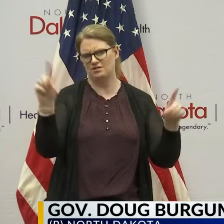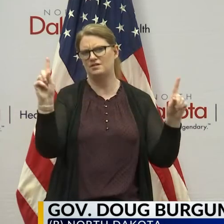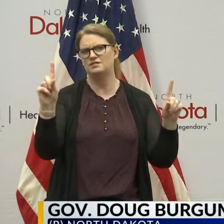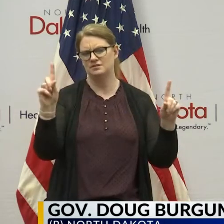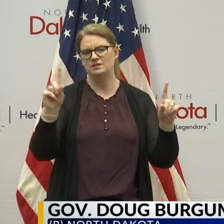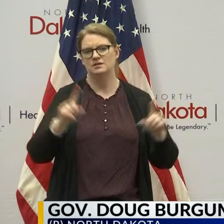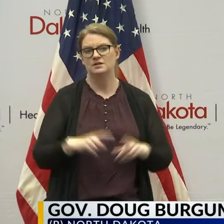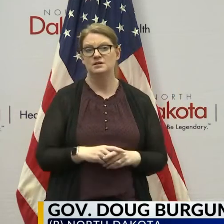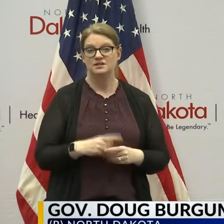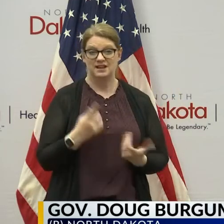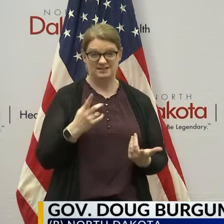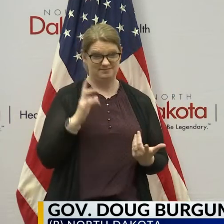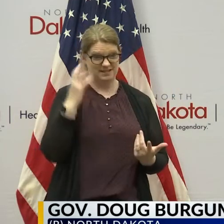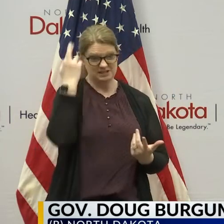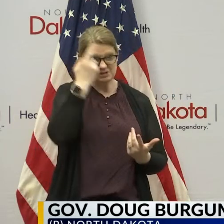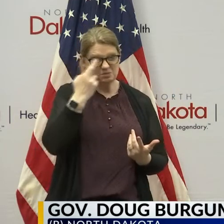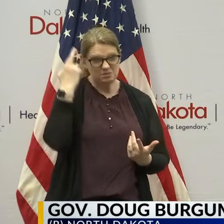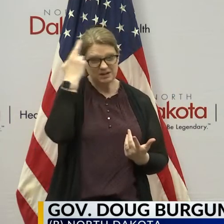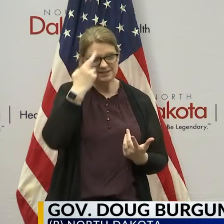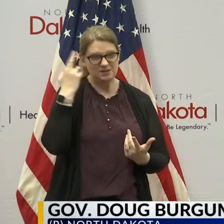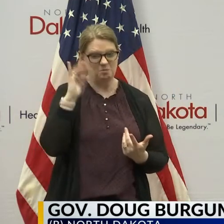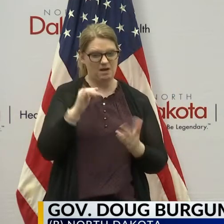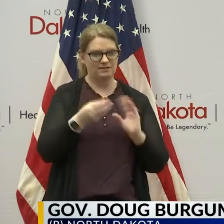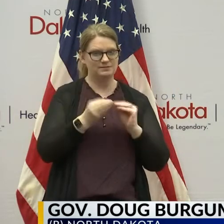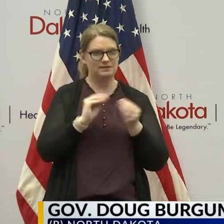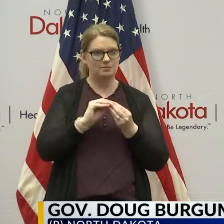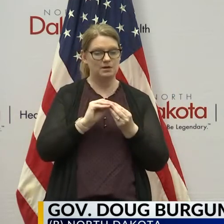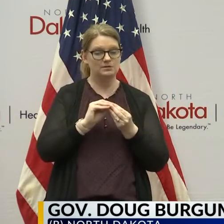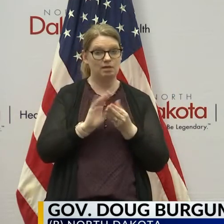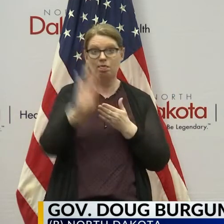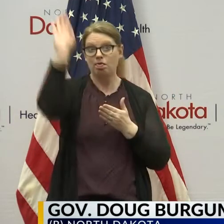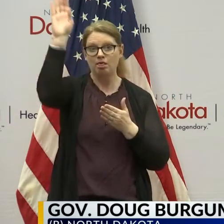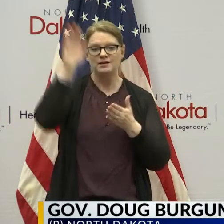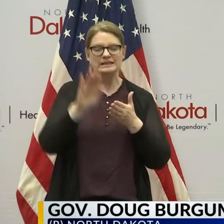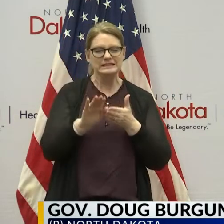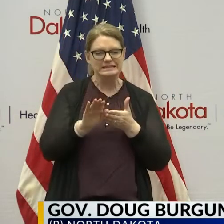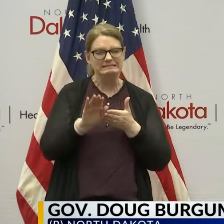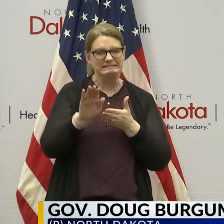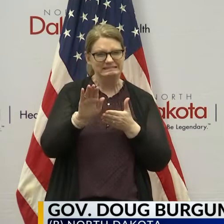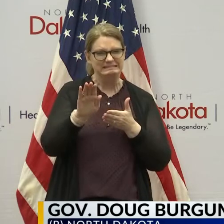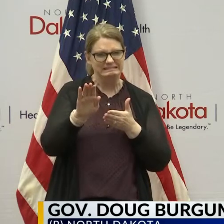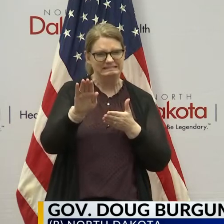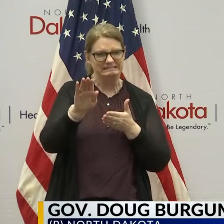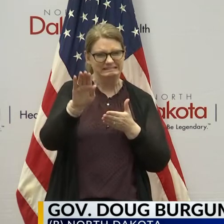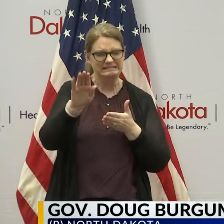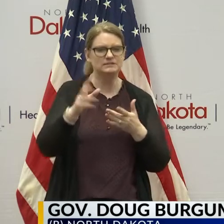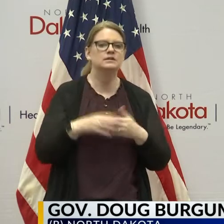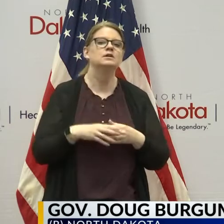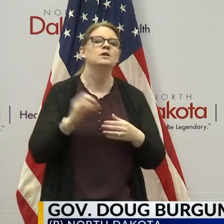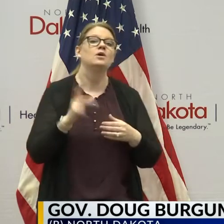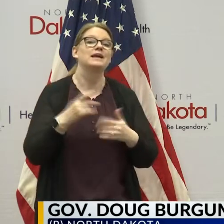THIS. WE KNOW YOUR COLLECTIVE WORK IN THE INDIVIDUAL RESPONSIBILITY THAT YOU ARE ALL DEMONSTRATING IS WORKING AND THAT IS WHY WE